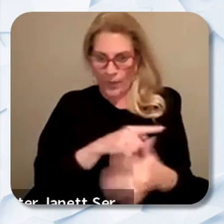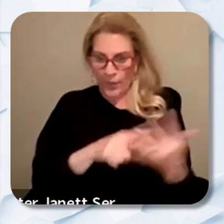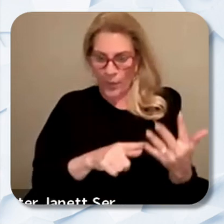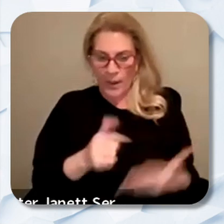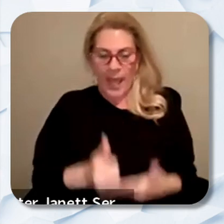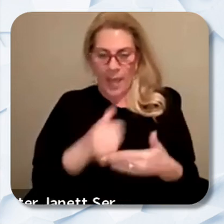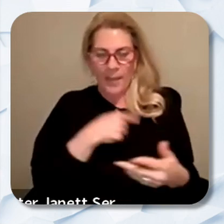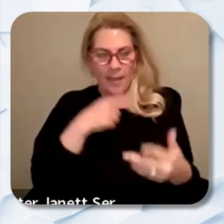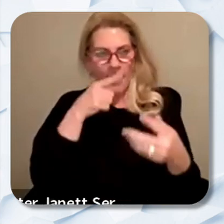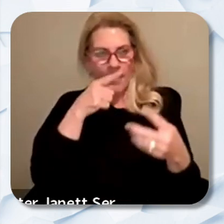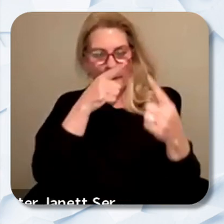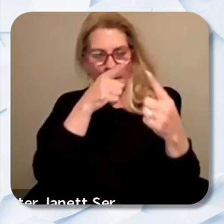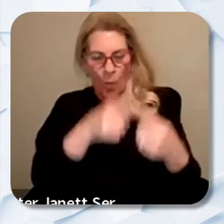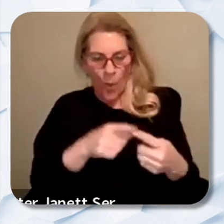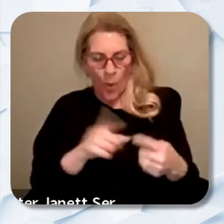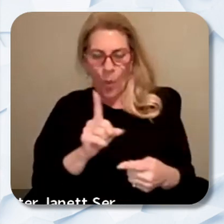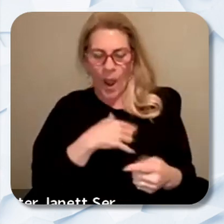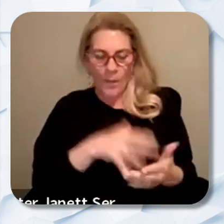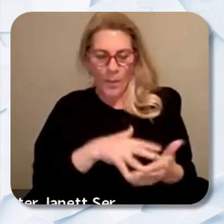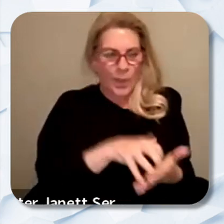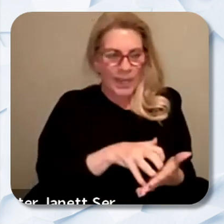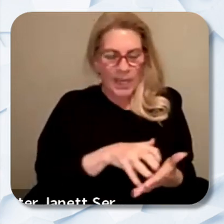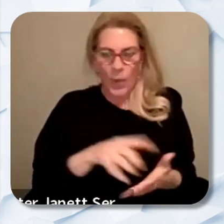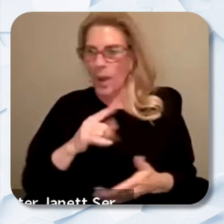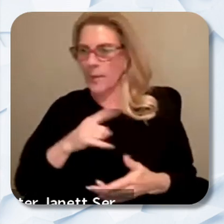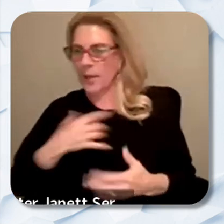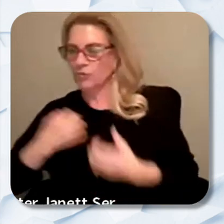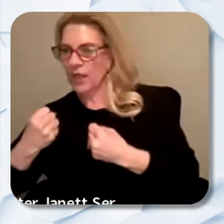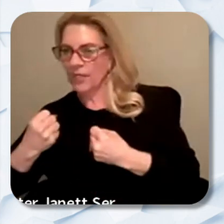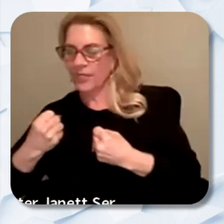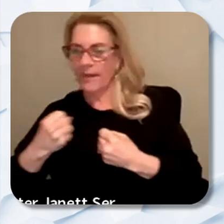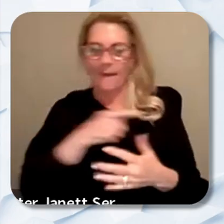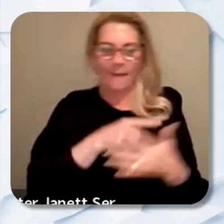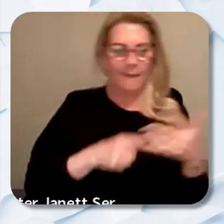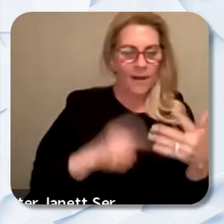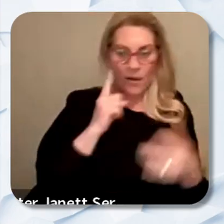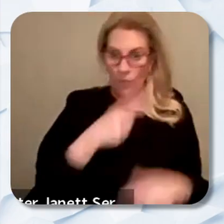point out okay where where am I more weak at and where my where's my strength at? And for me I was